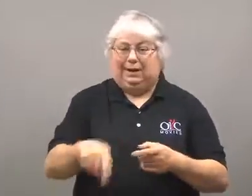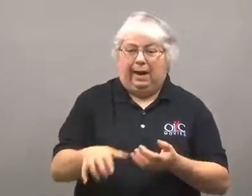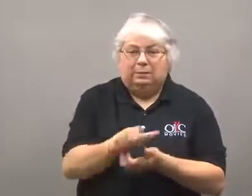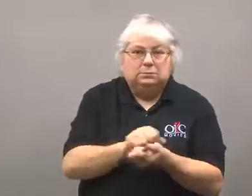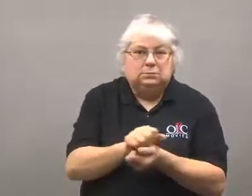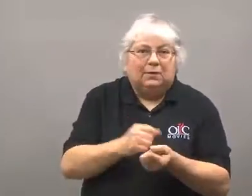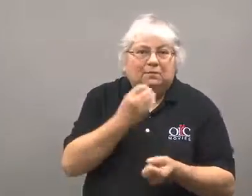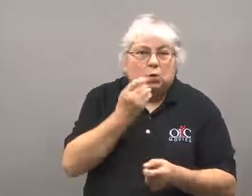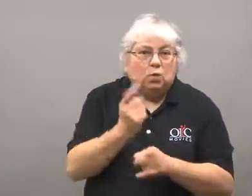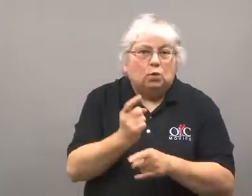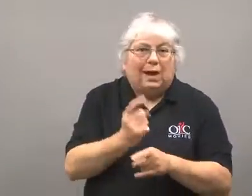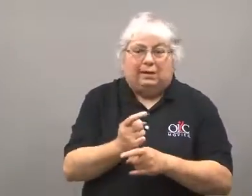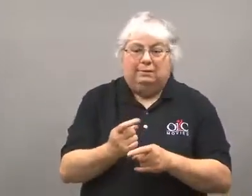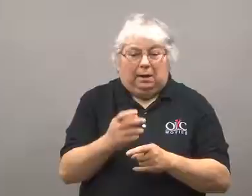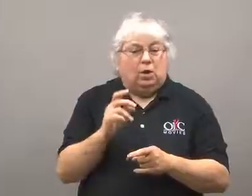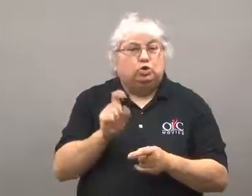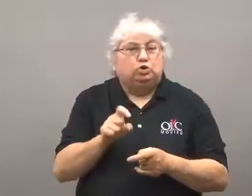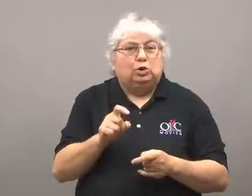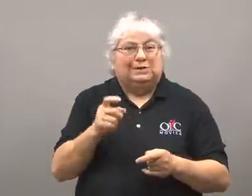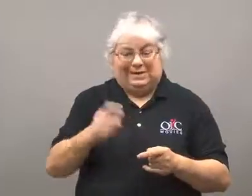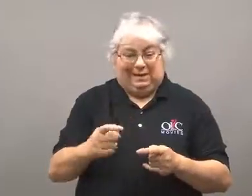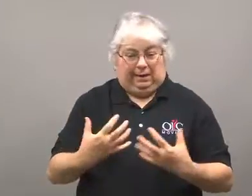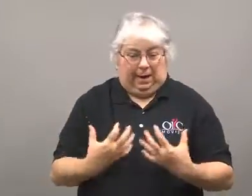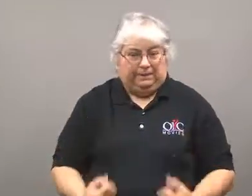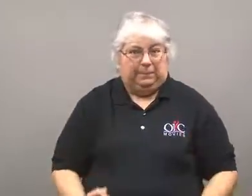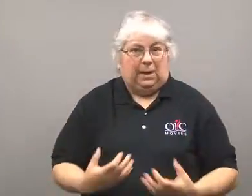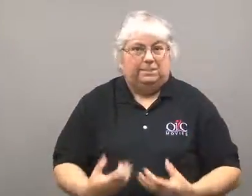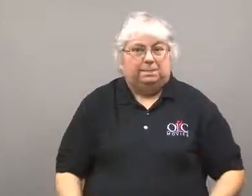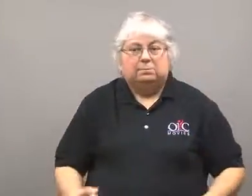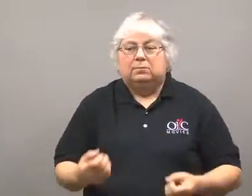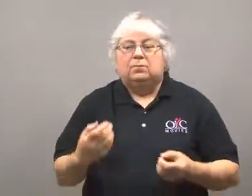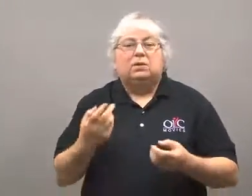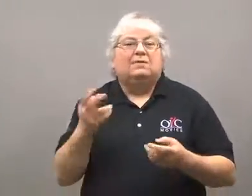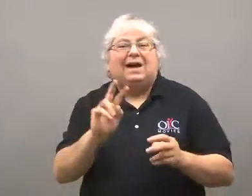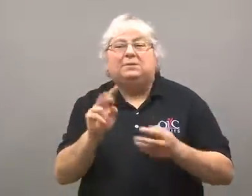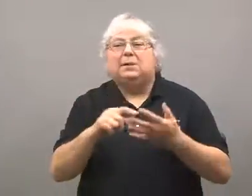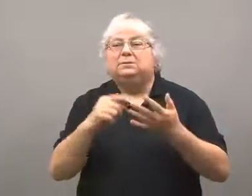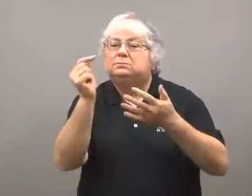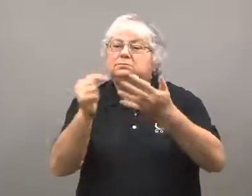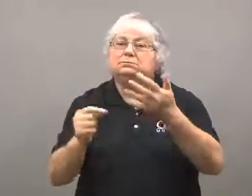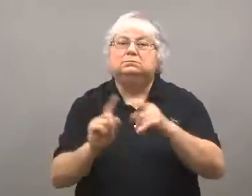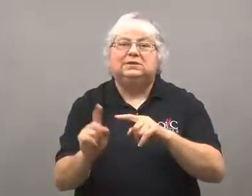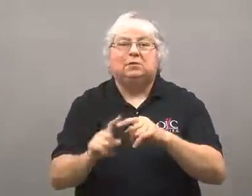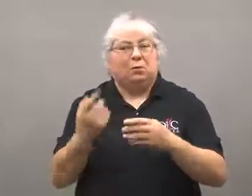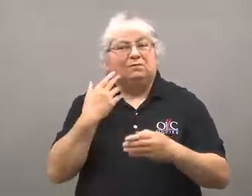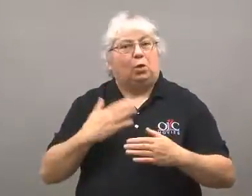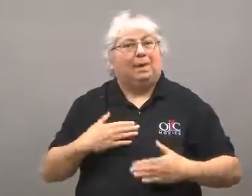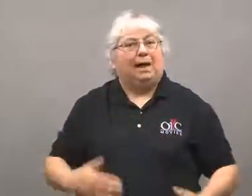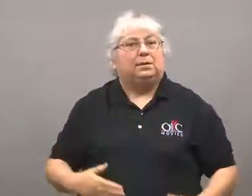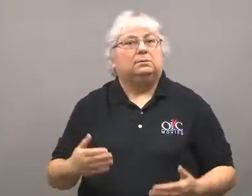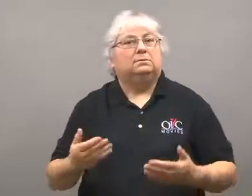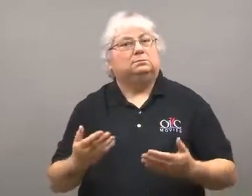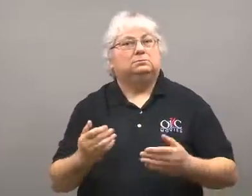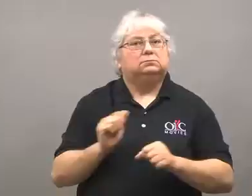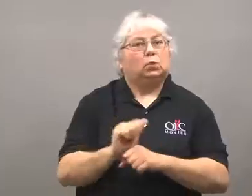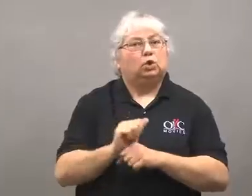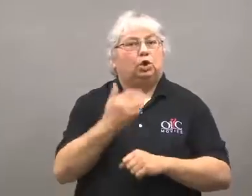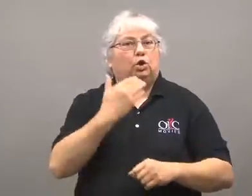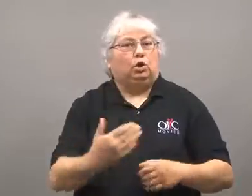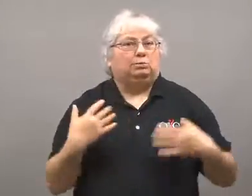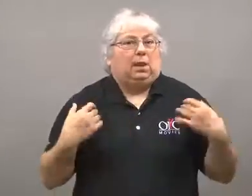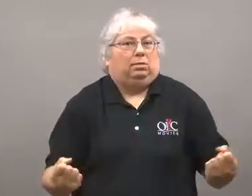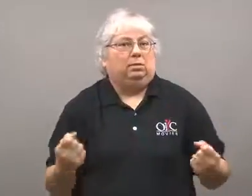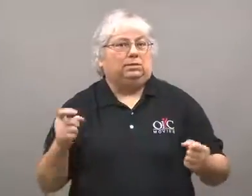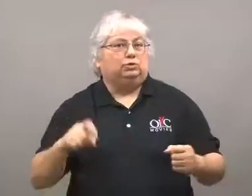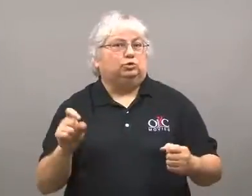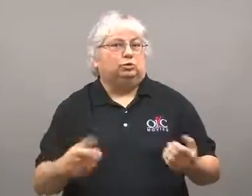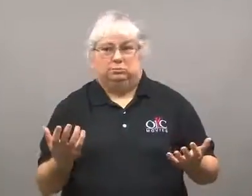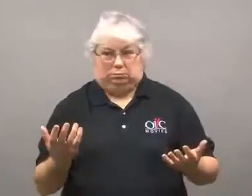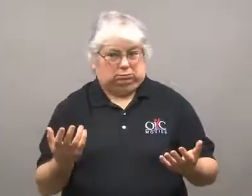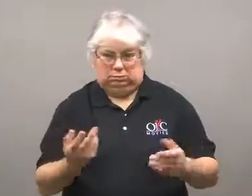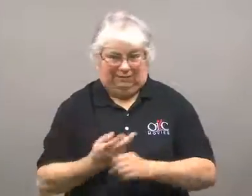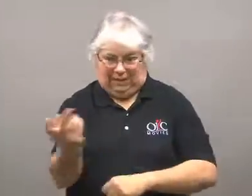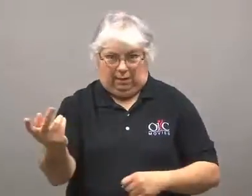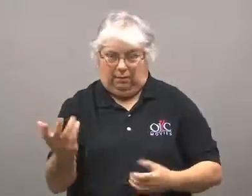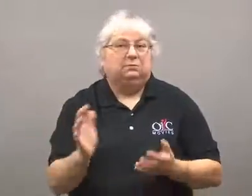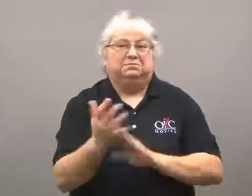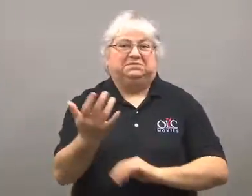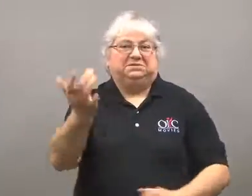Food isn't digested properly and needed nutrients aren't absorbed into the body.